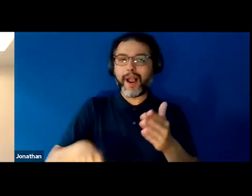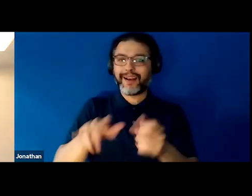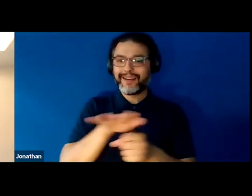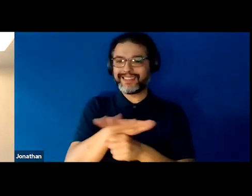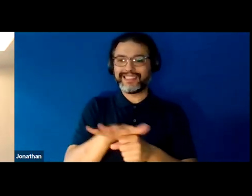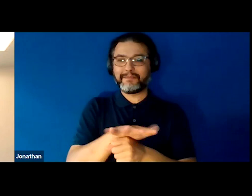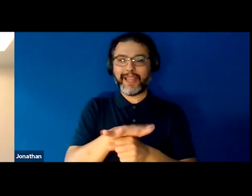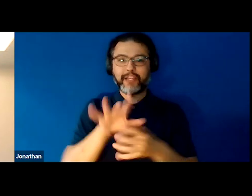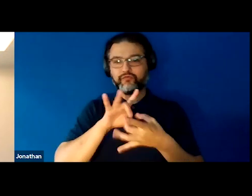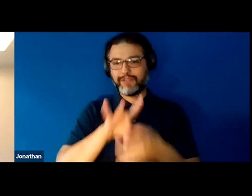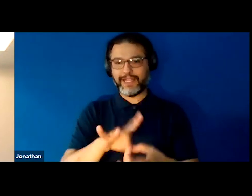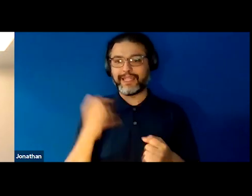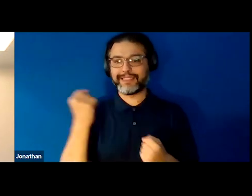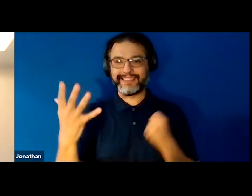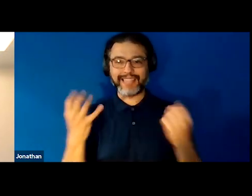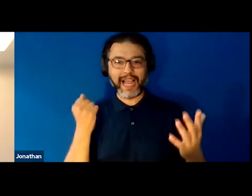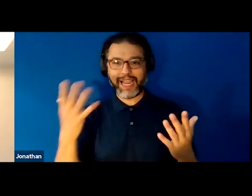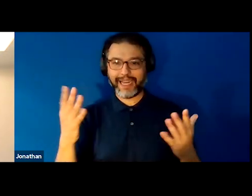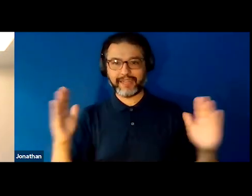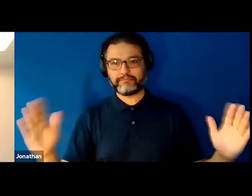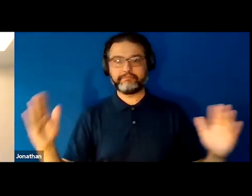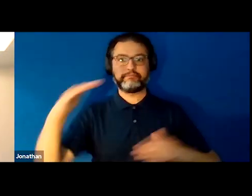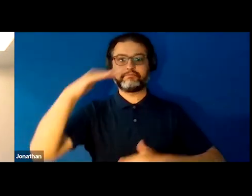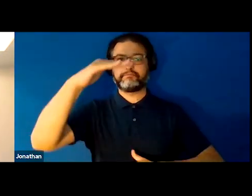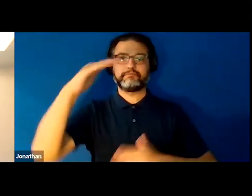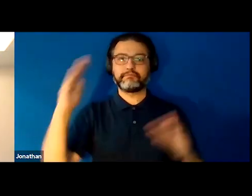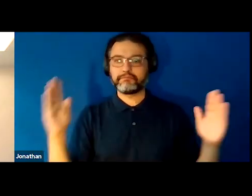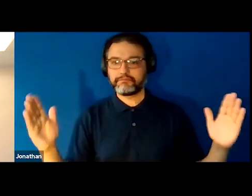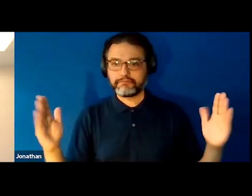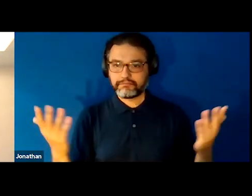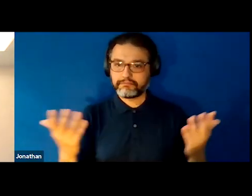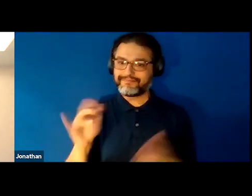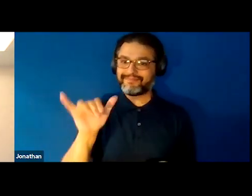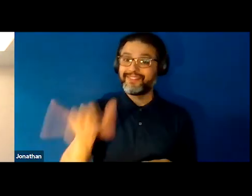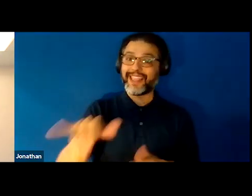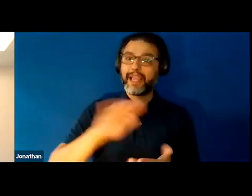Then, that becomes the space of language.